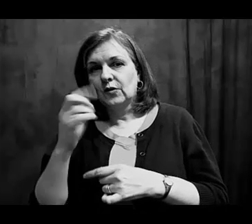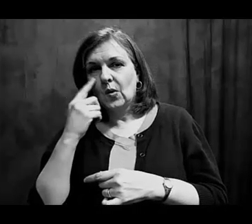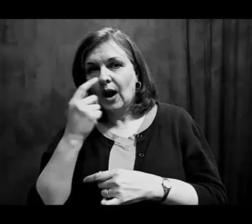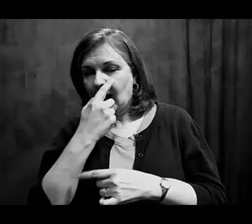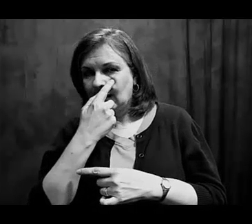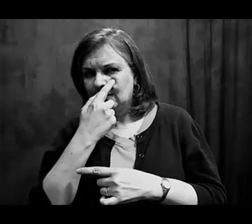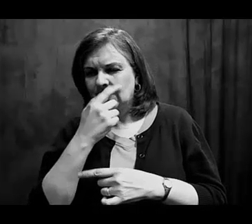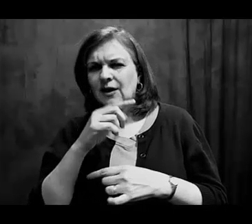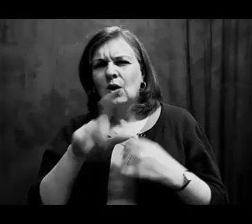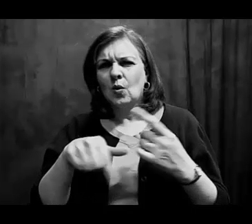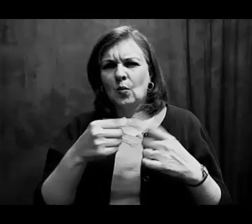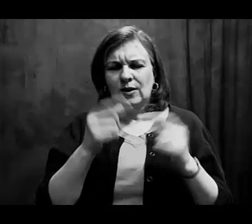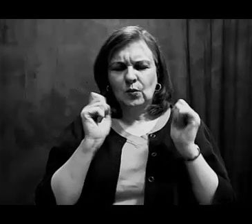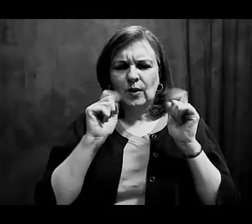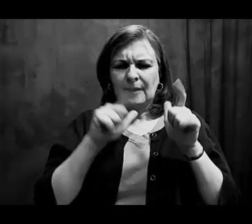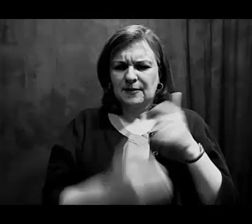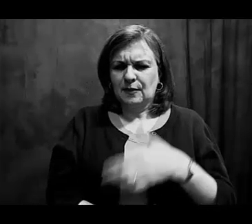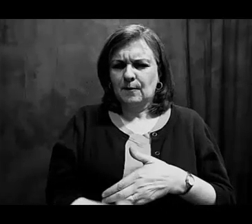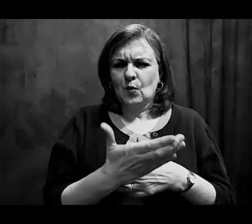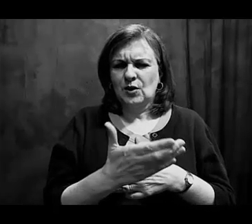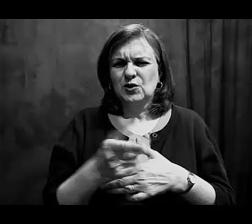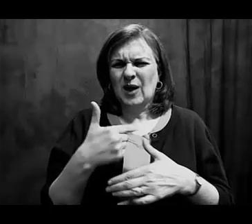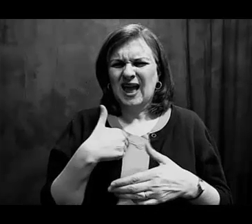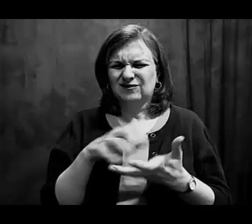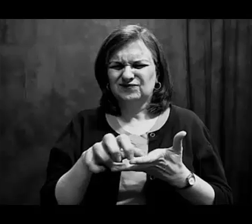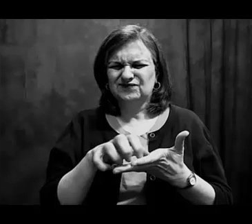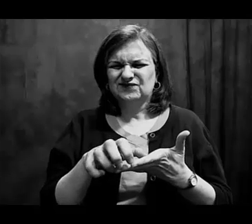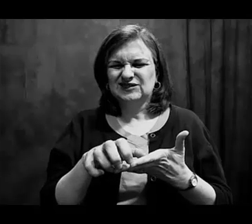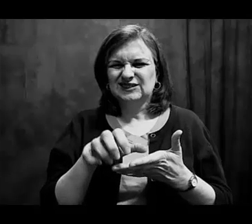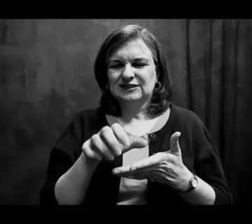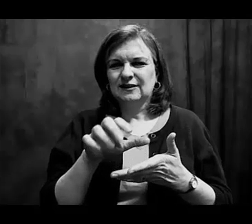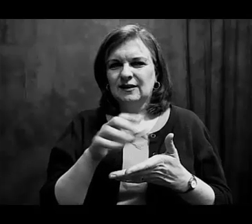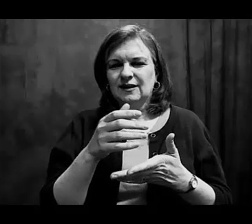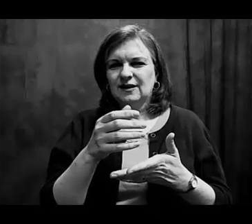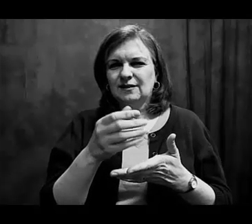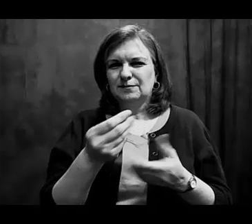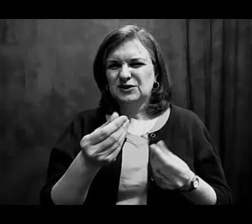your eye when you wake up in the morning -- they are dried tears